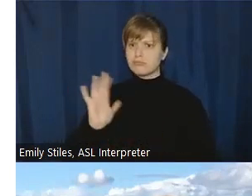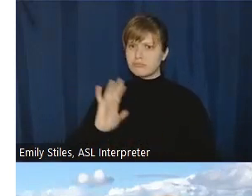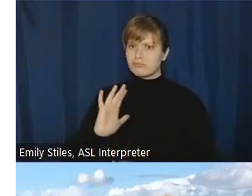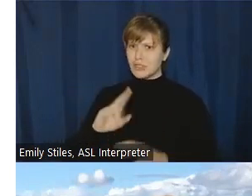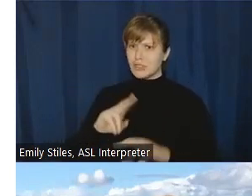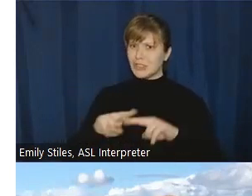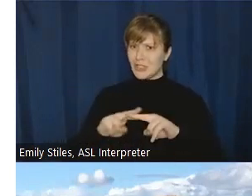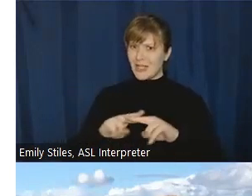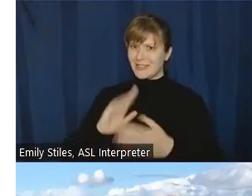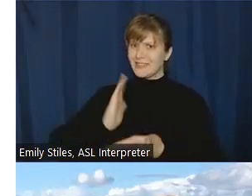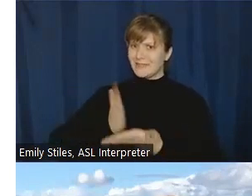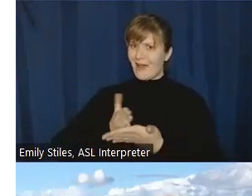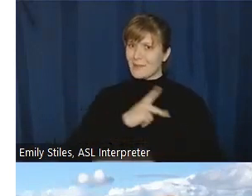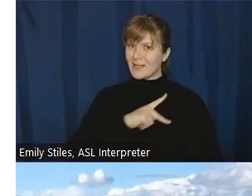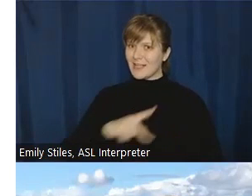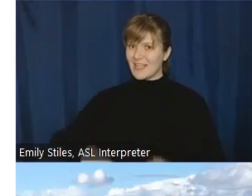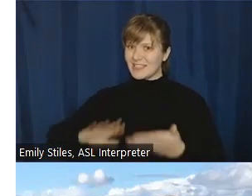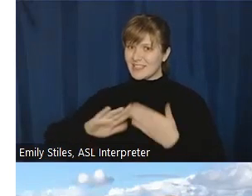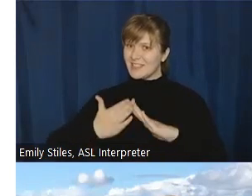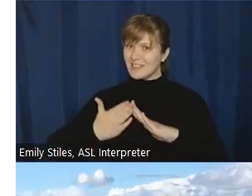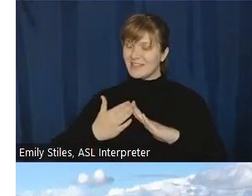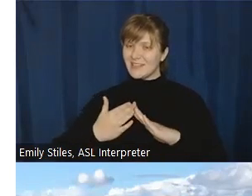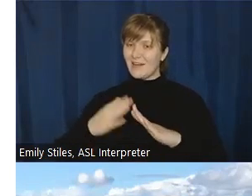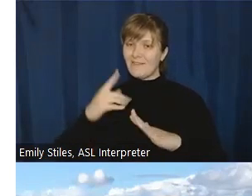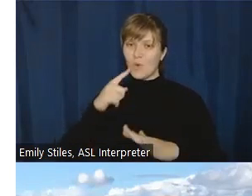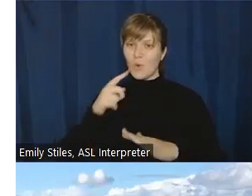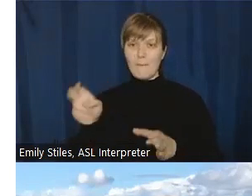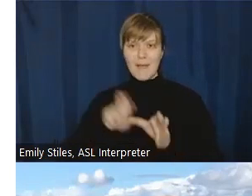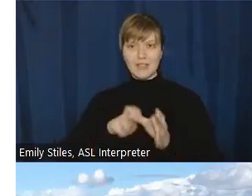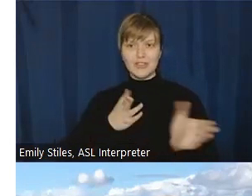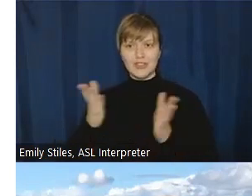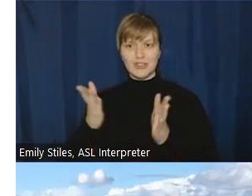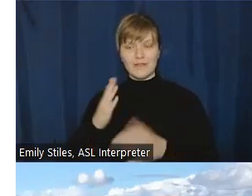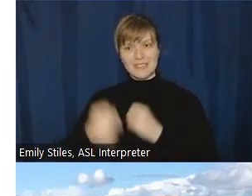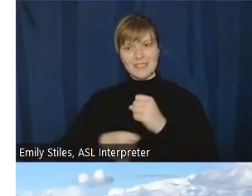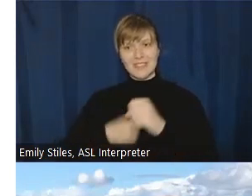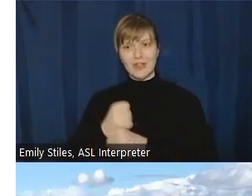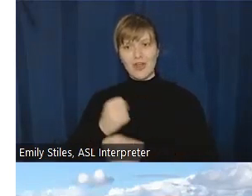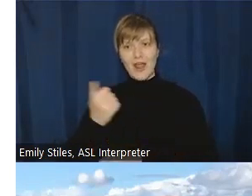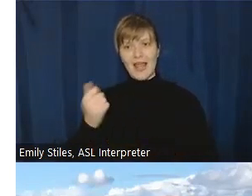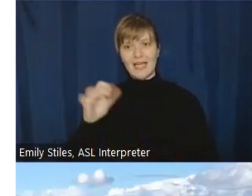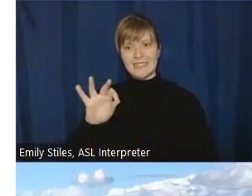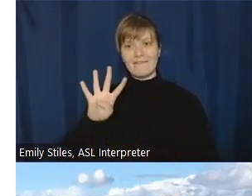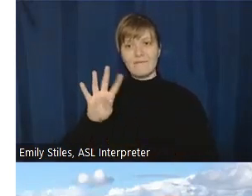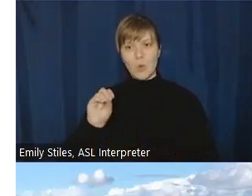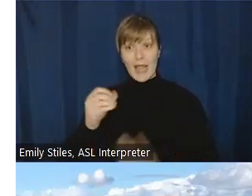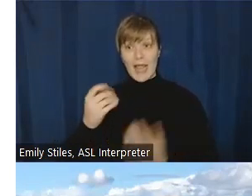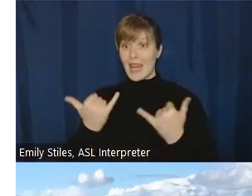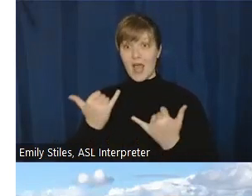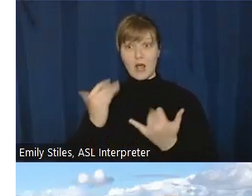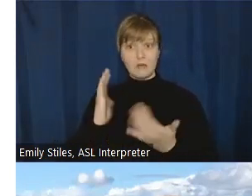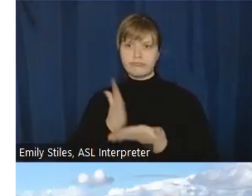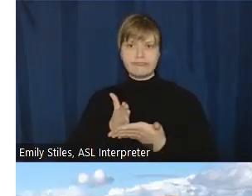King City for passenger service in the 1940s. It ceased to exist. We said let's do it again.